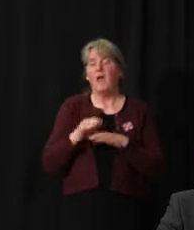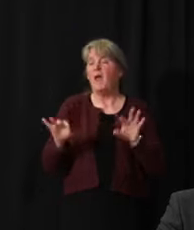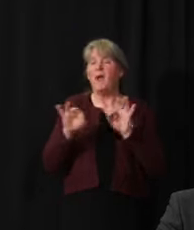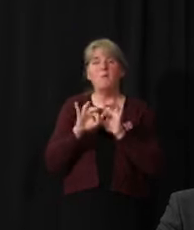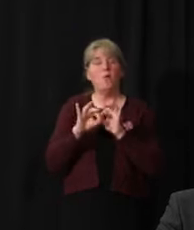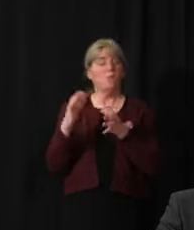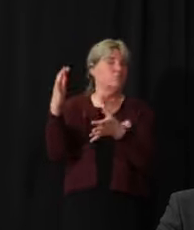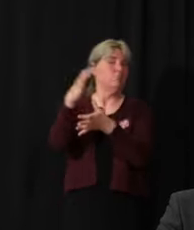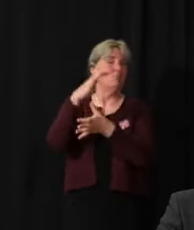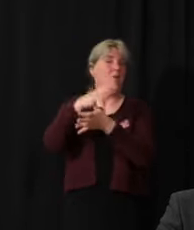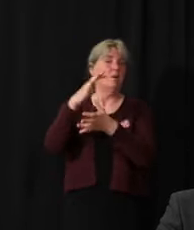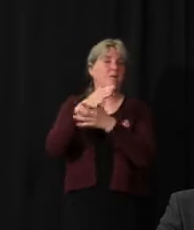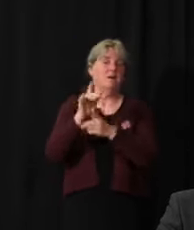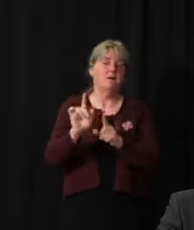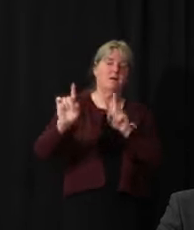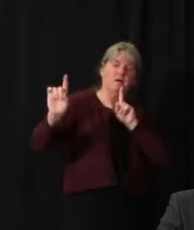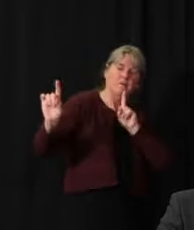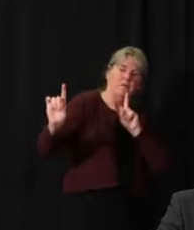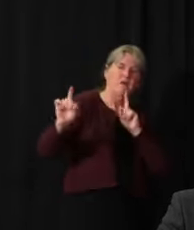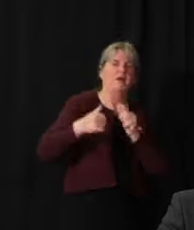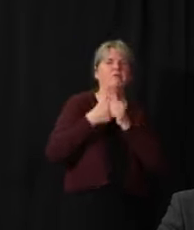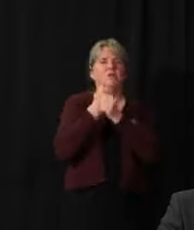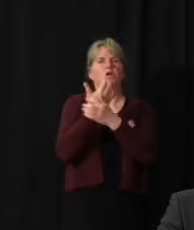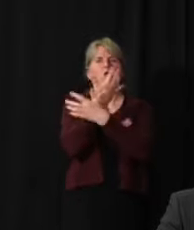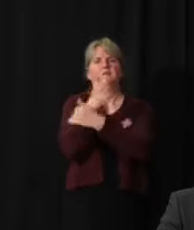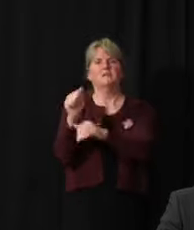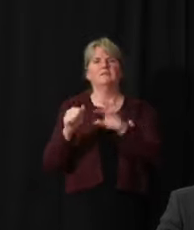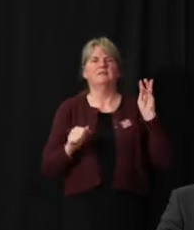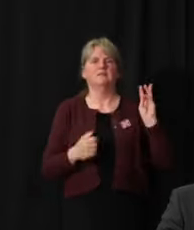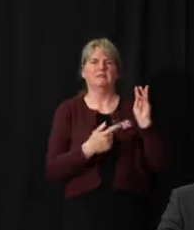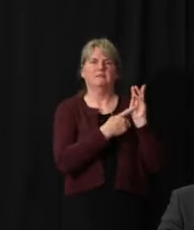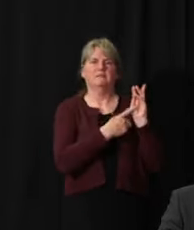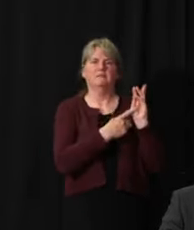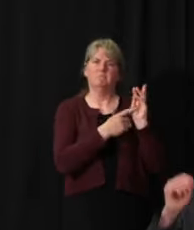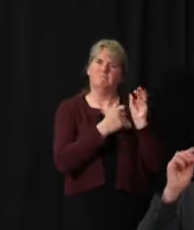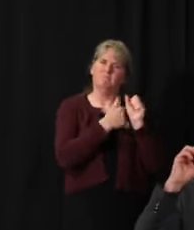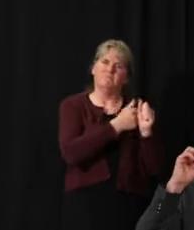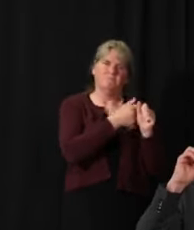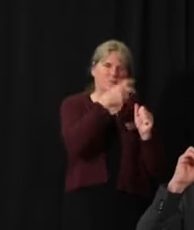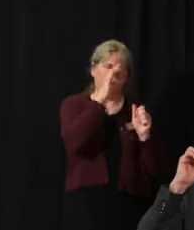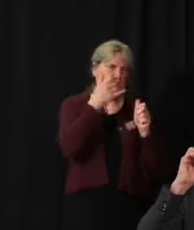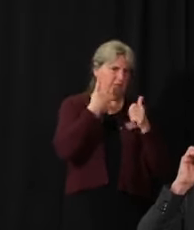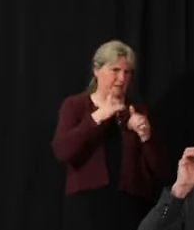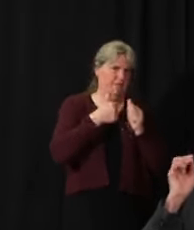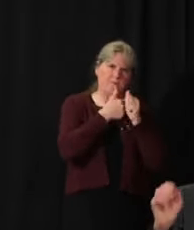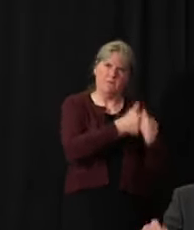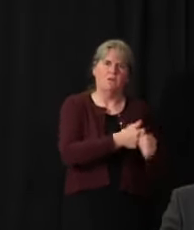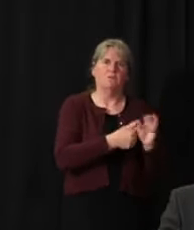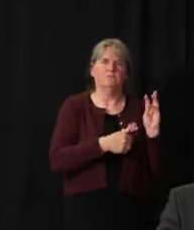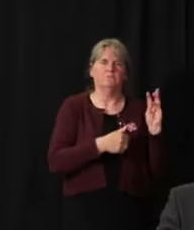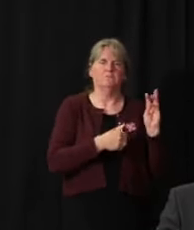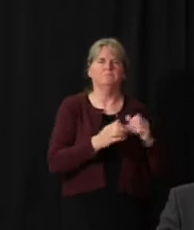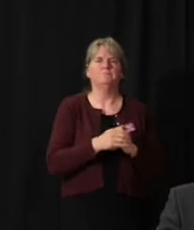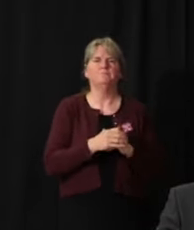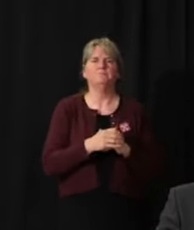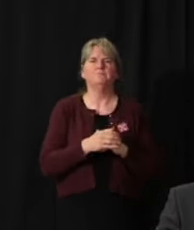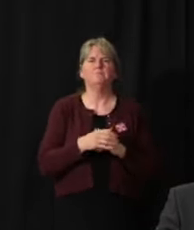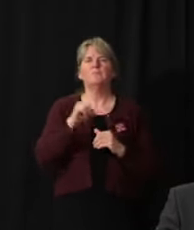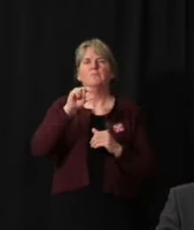attention really is best placed on observing physical distancing and the other Safe Six measures. Moderator: Thank you.